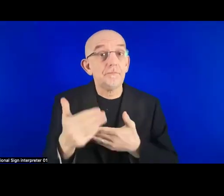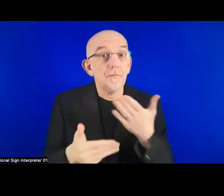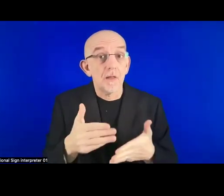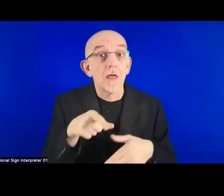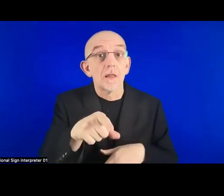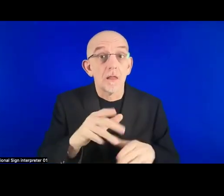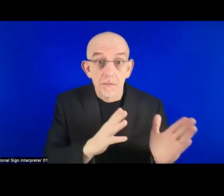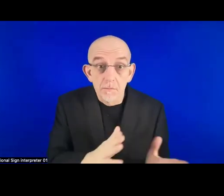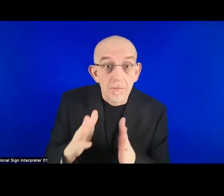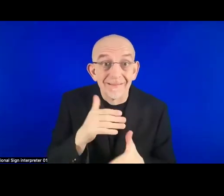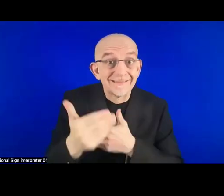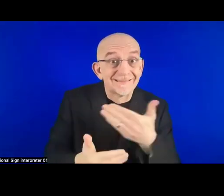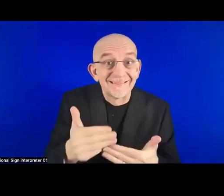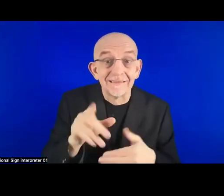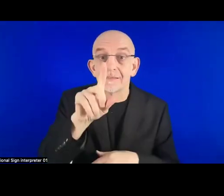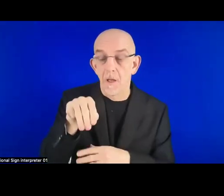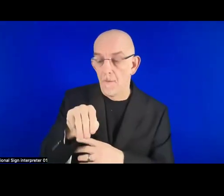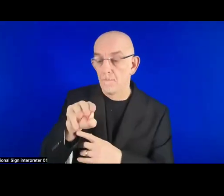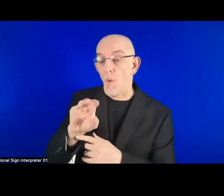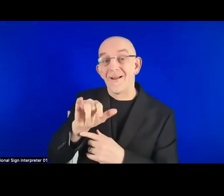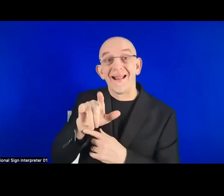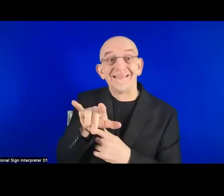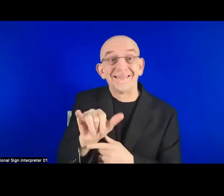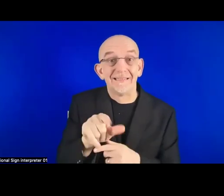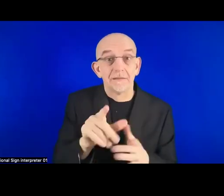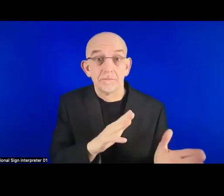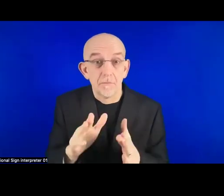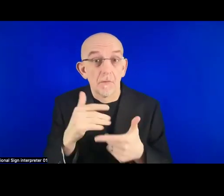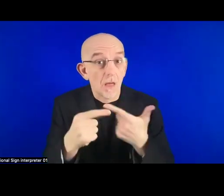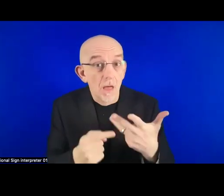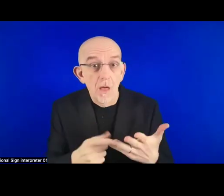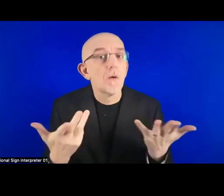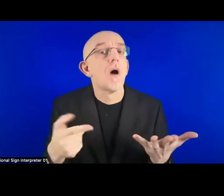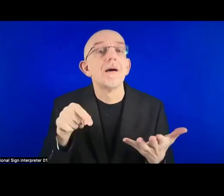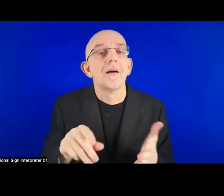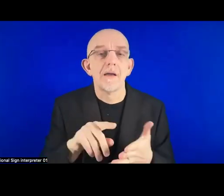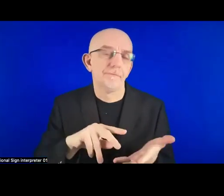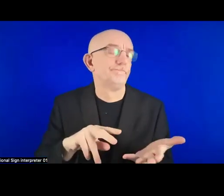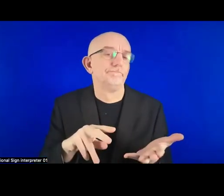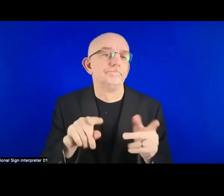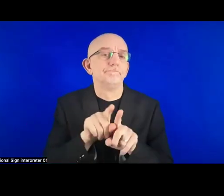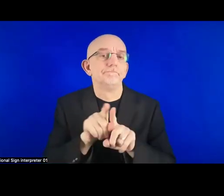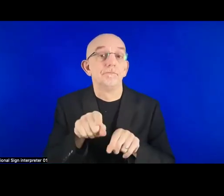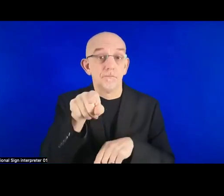three years prior to the application date in the country that they wish to apply to